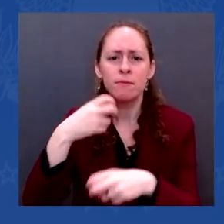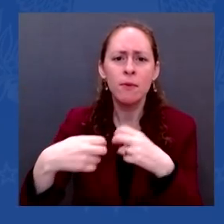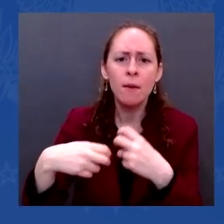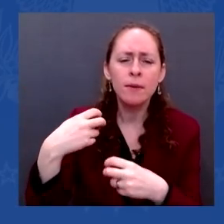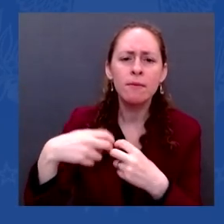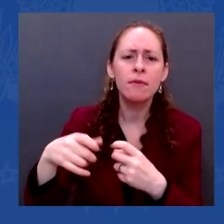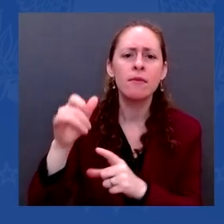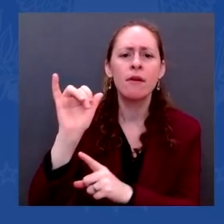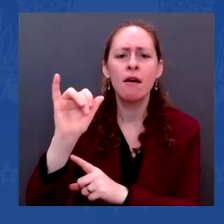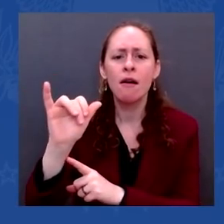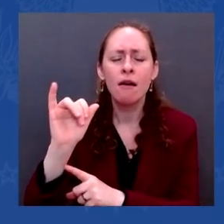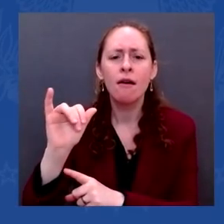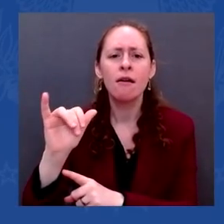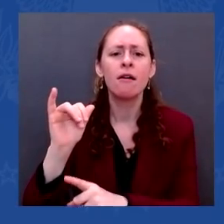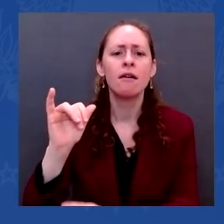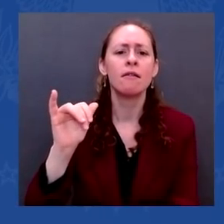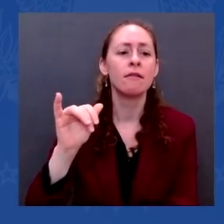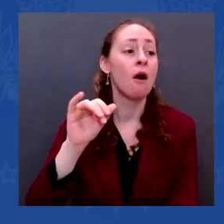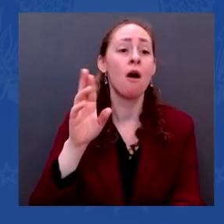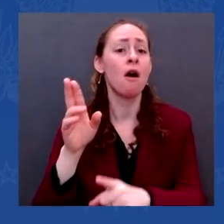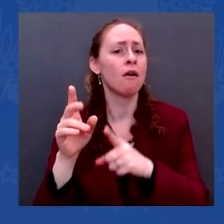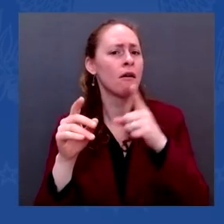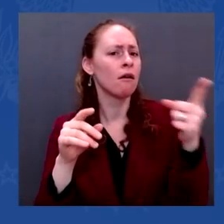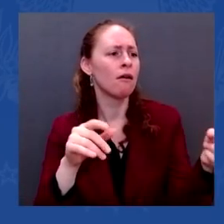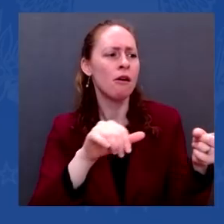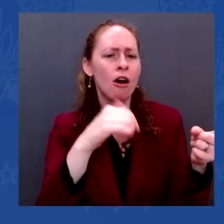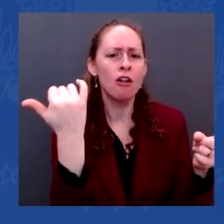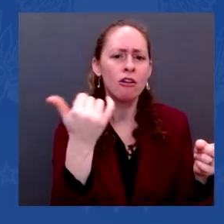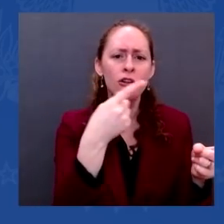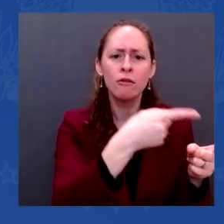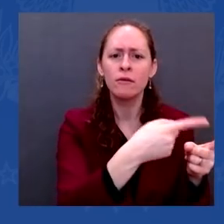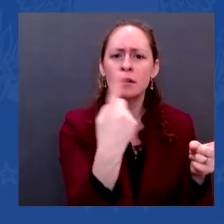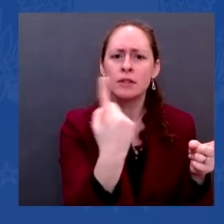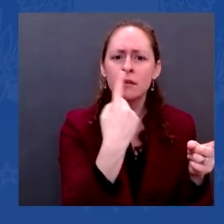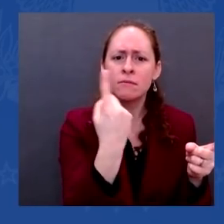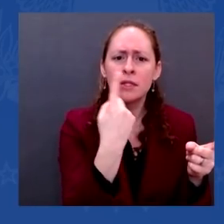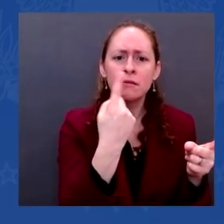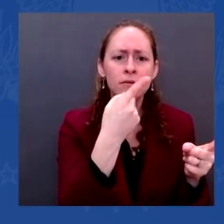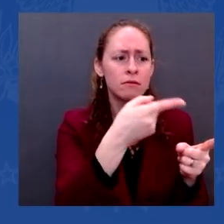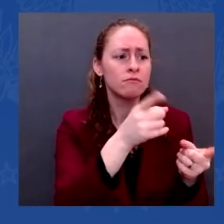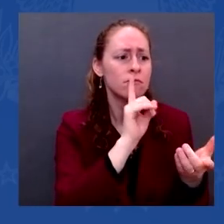And so, one of the things I pray for -- and I mean it -- is that we sort of get back to the place --